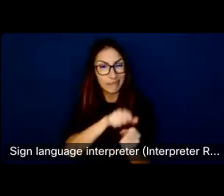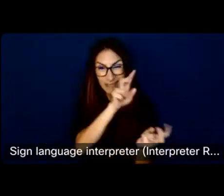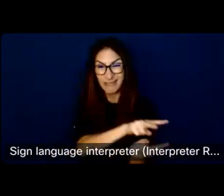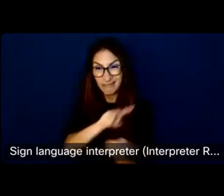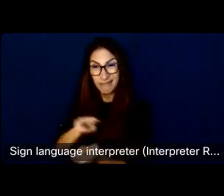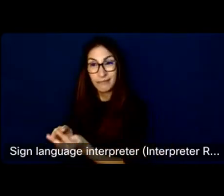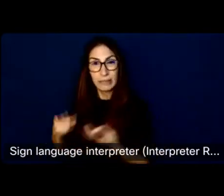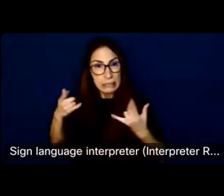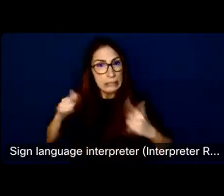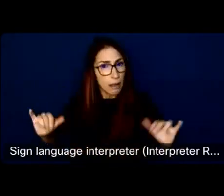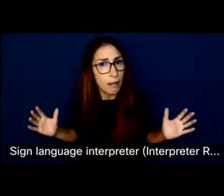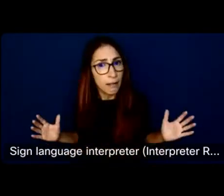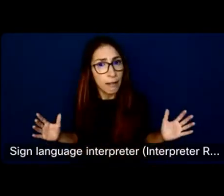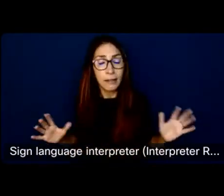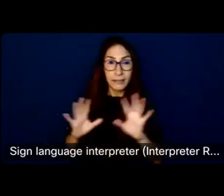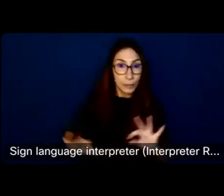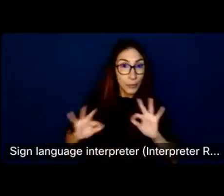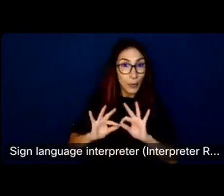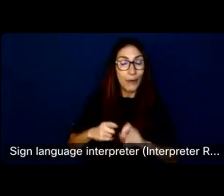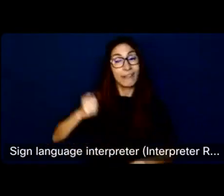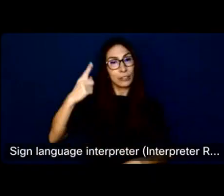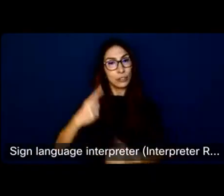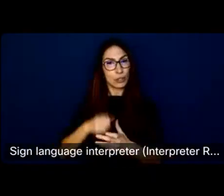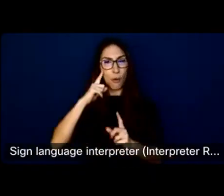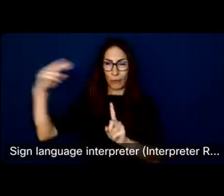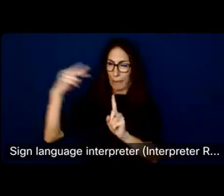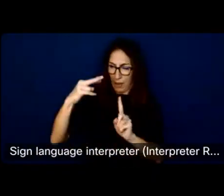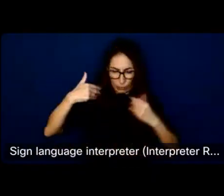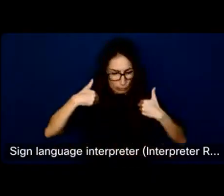the lens of being complete and whole people and not just the